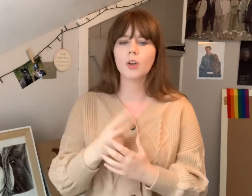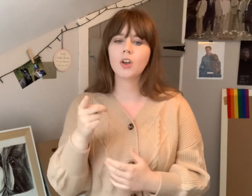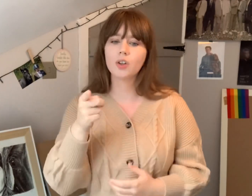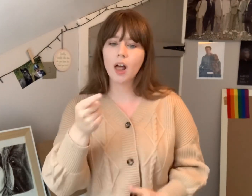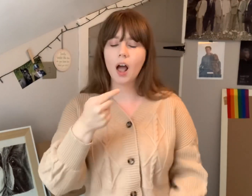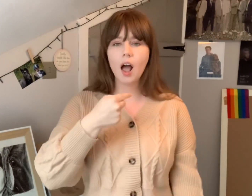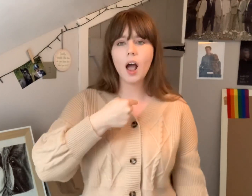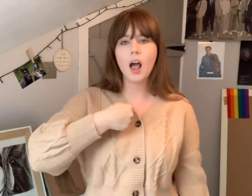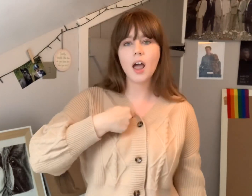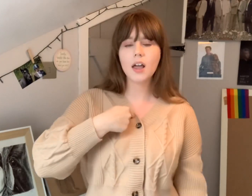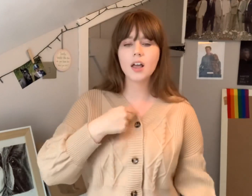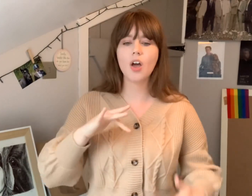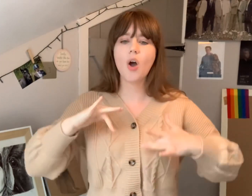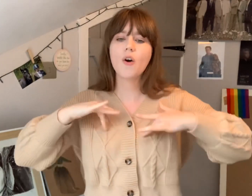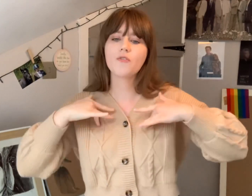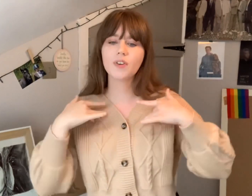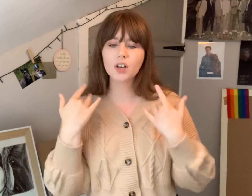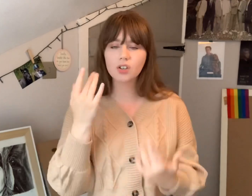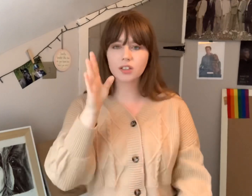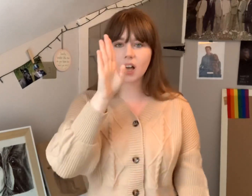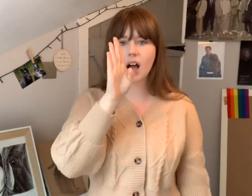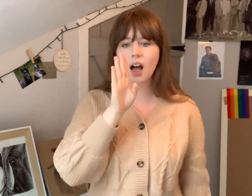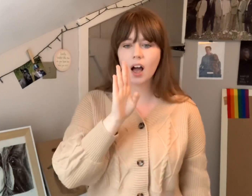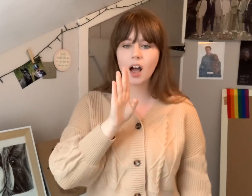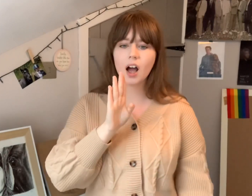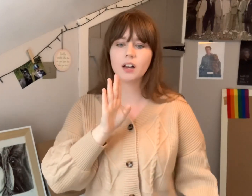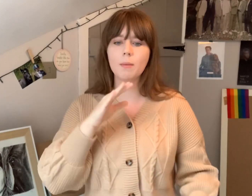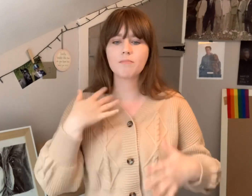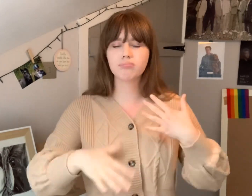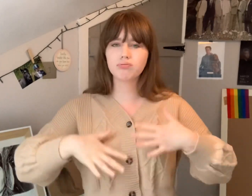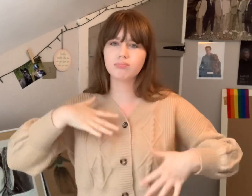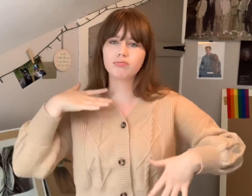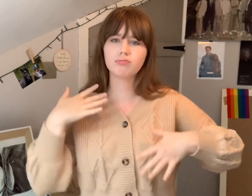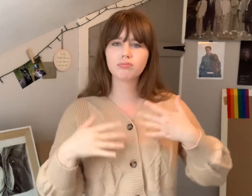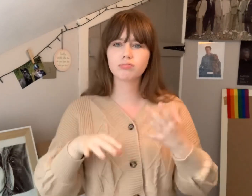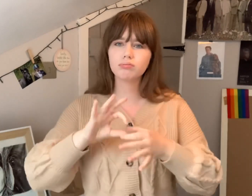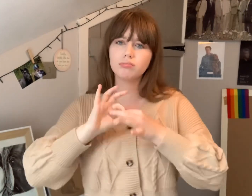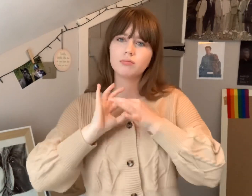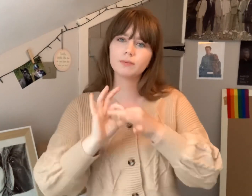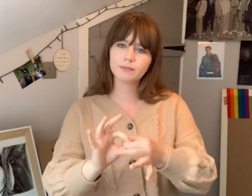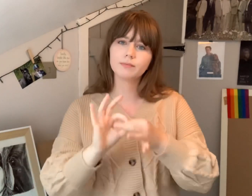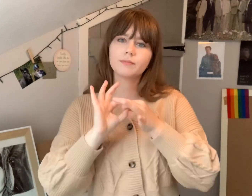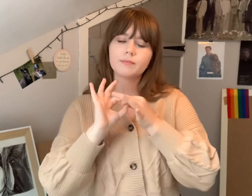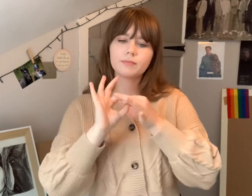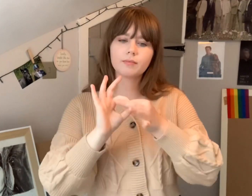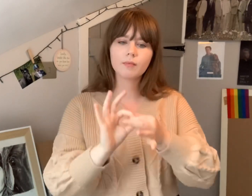You and I all feel sad And pain together